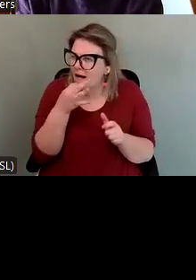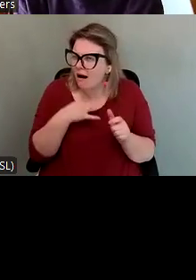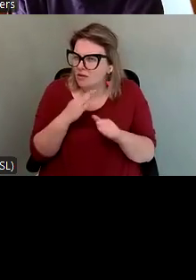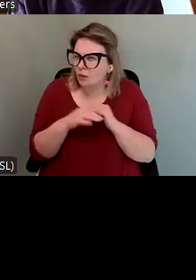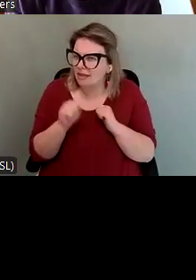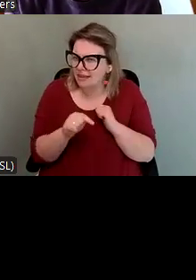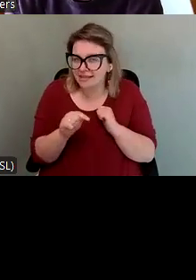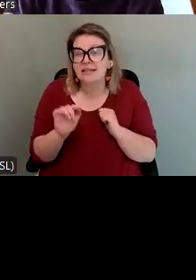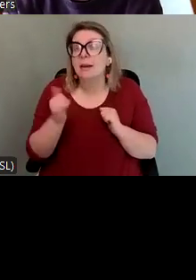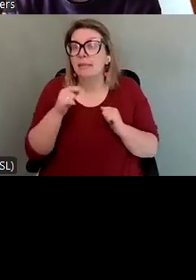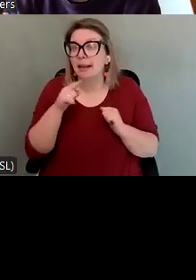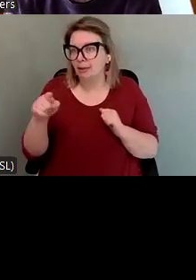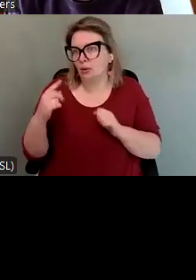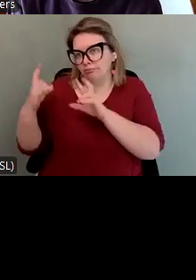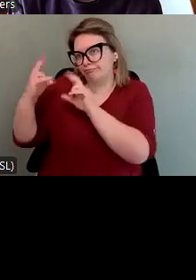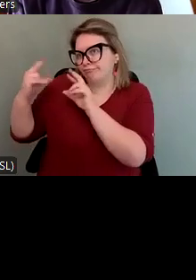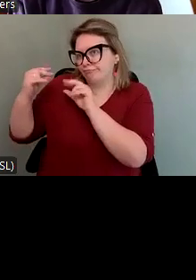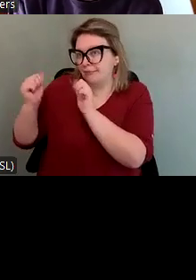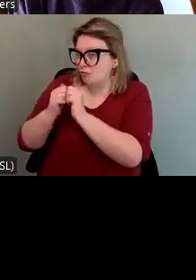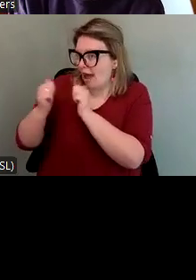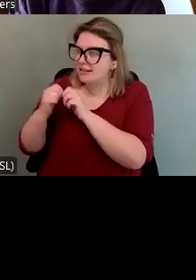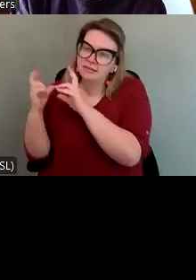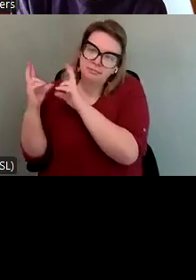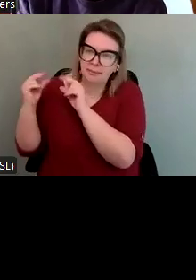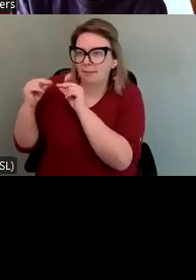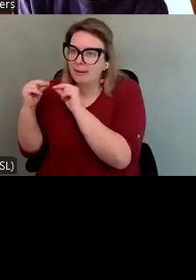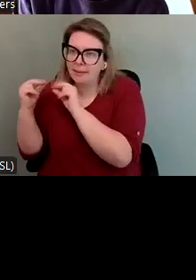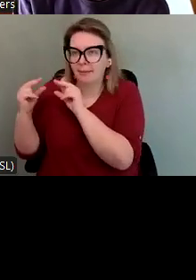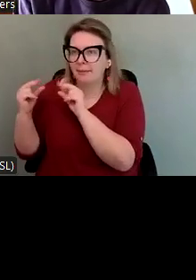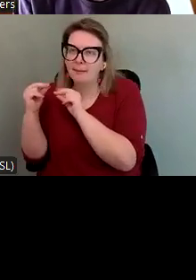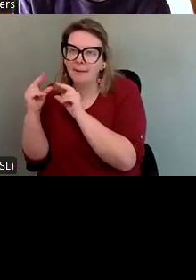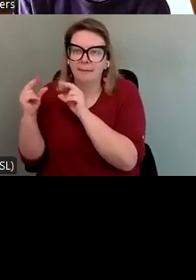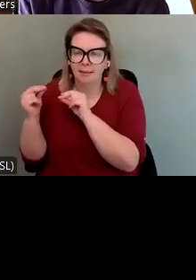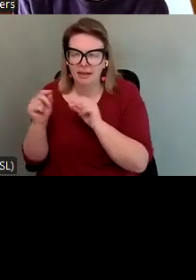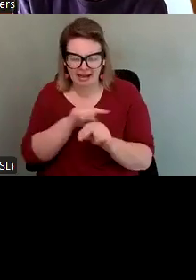a conversation with one of your friends or family members, and then suddenly you start seeing adverts